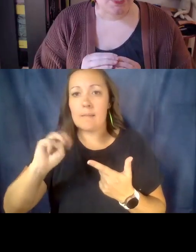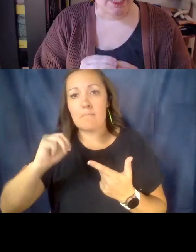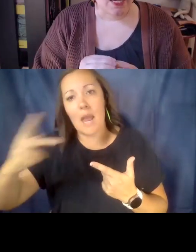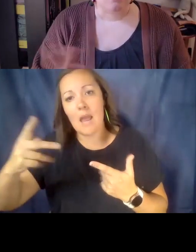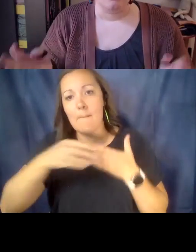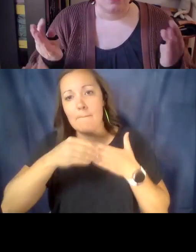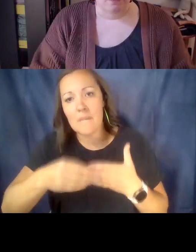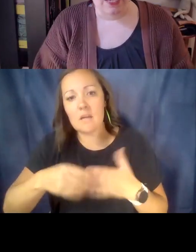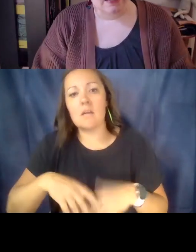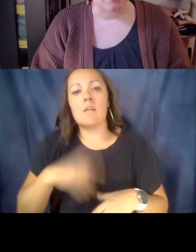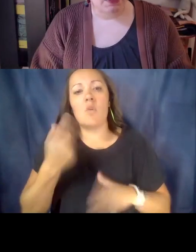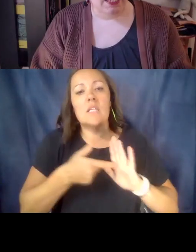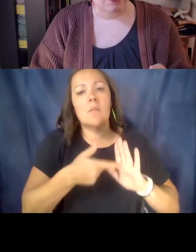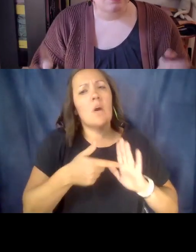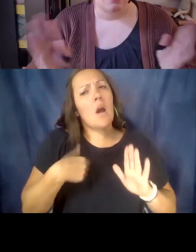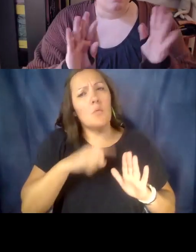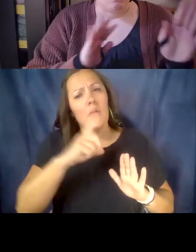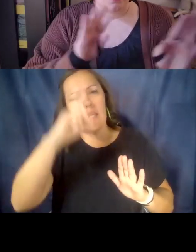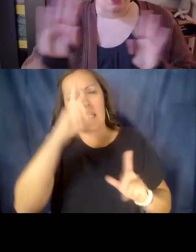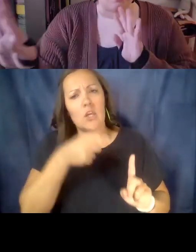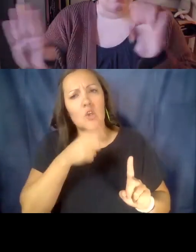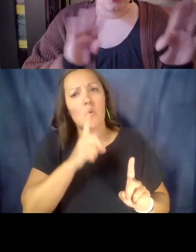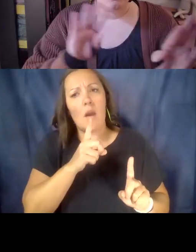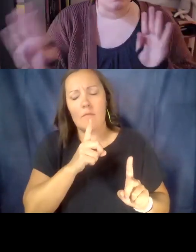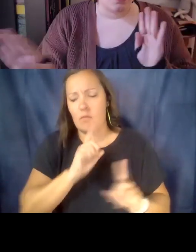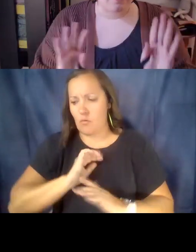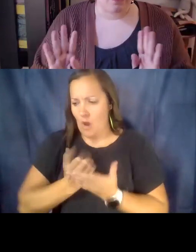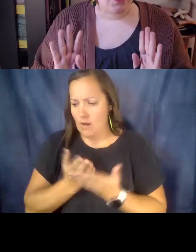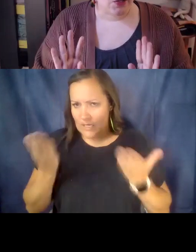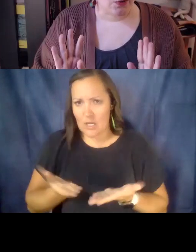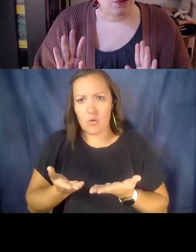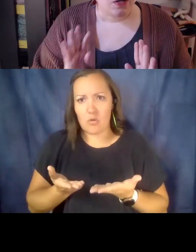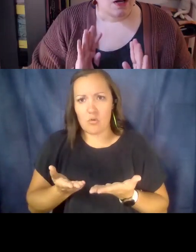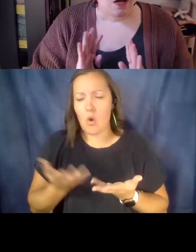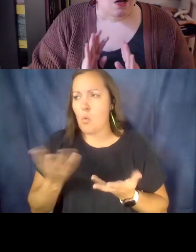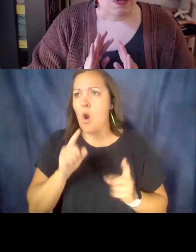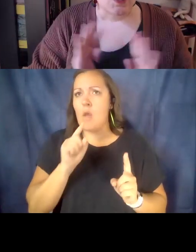thinking you have landed in a place, what are the cues that you have around you, especially